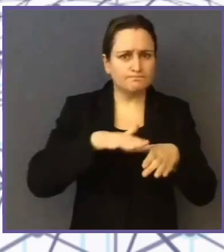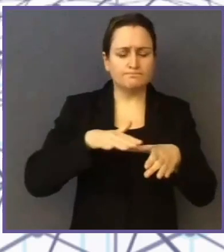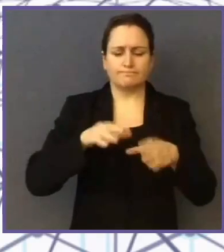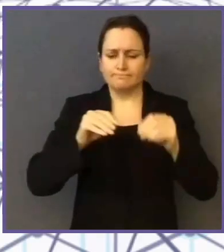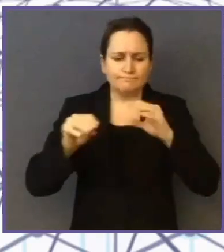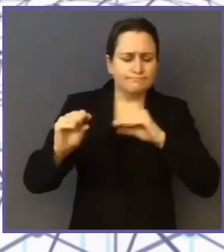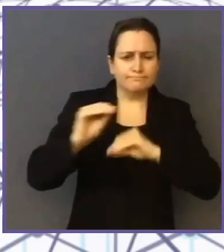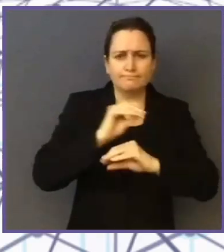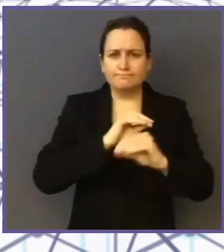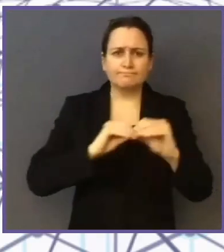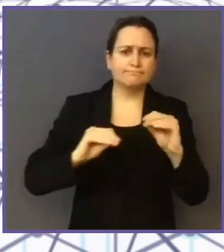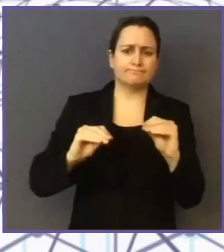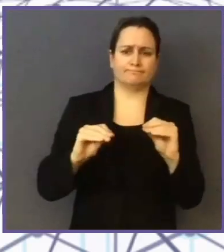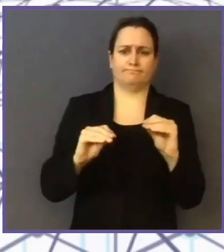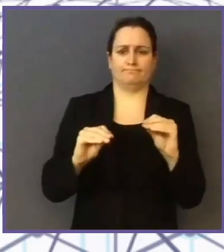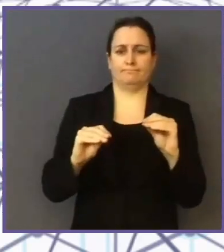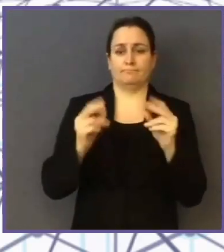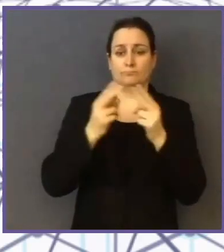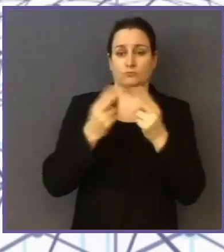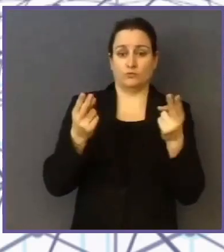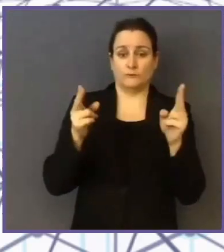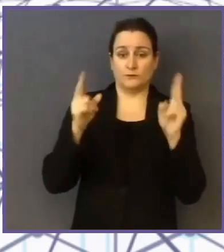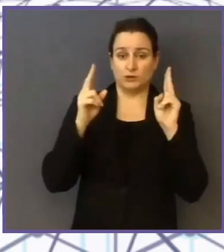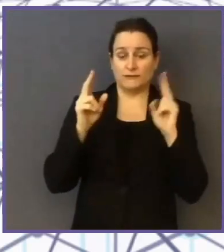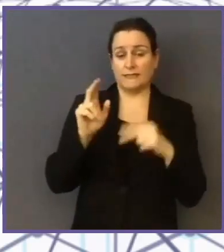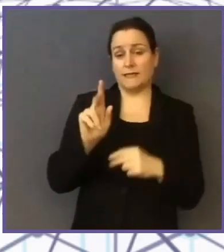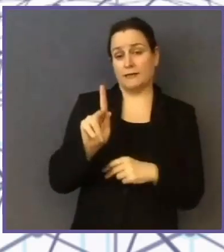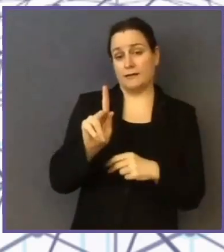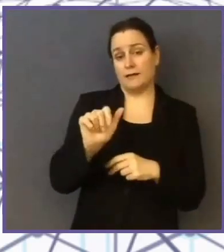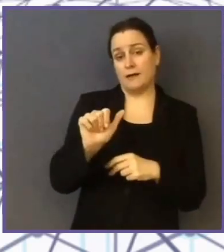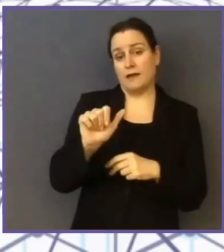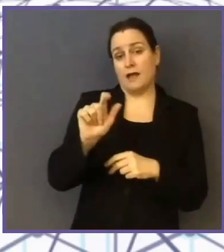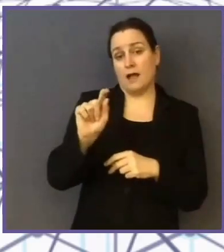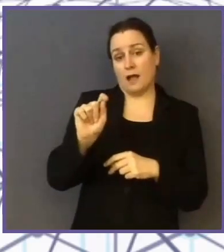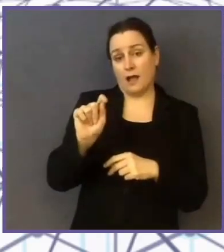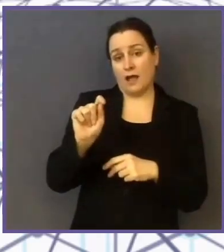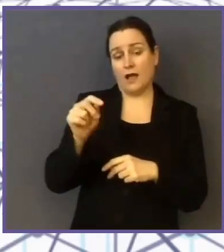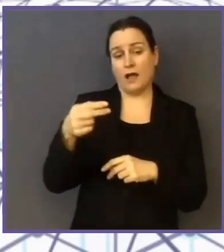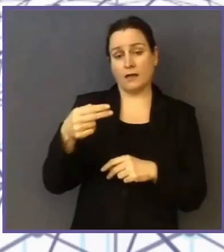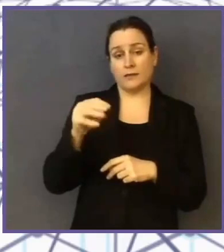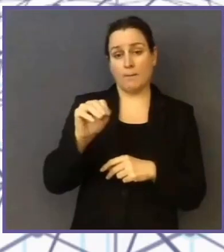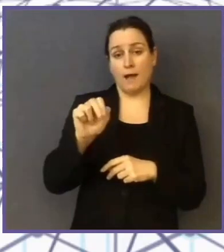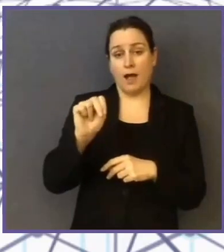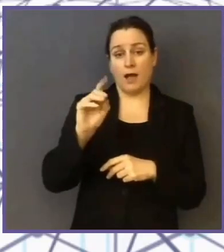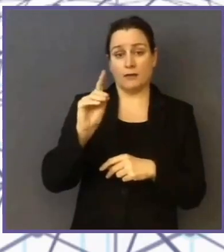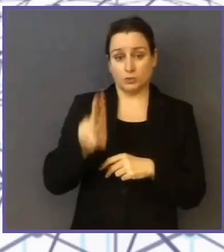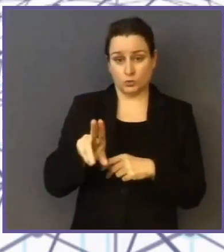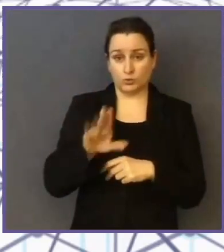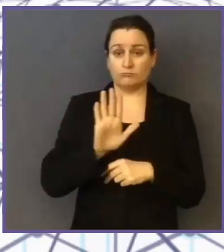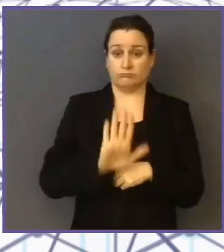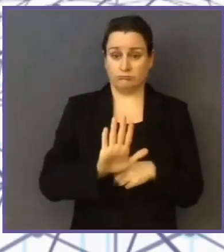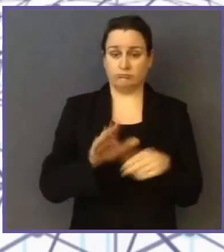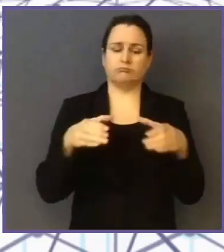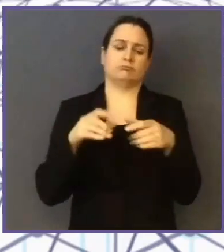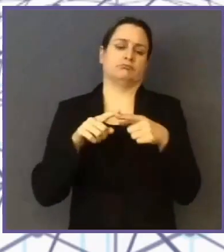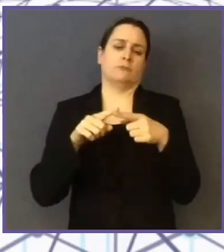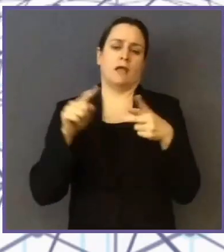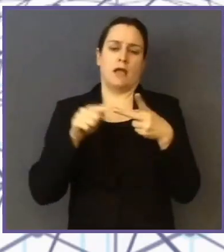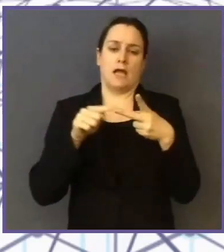Kathmandu University Design Lab, limb Care, Prosthetics, Bloom Park and Zena Technologies, all of which reside in Kathmandu.